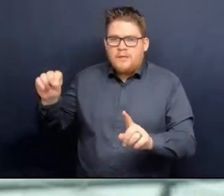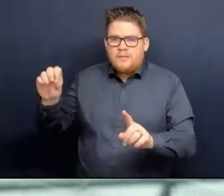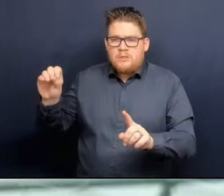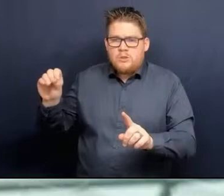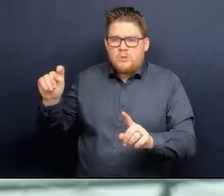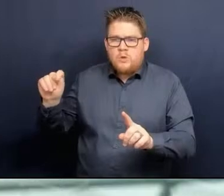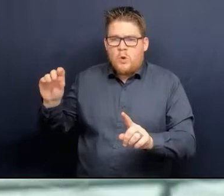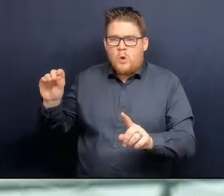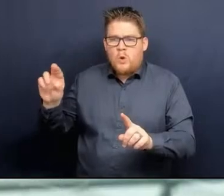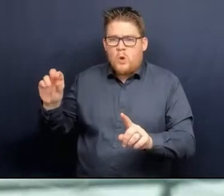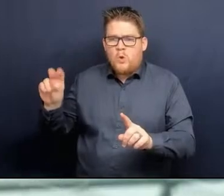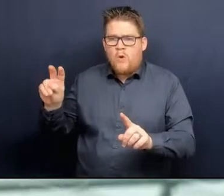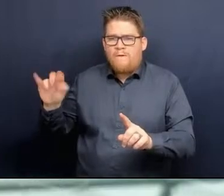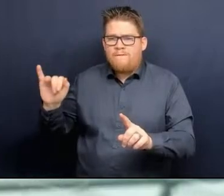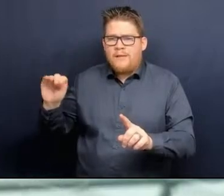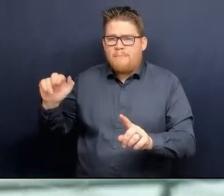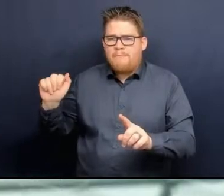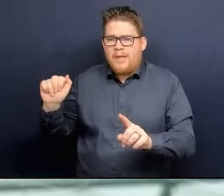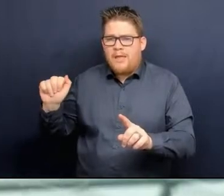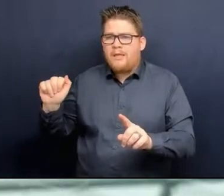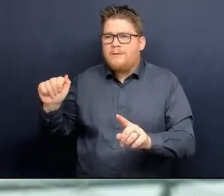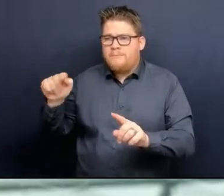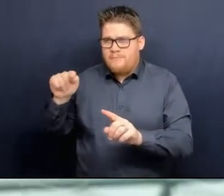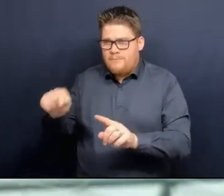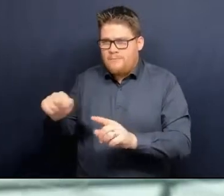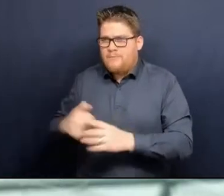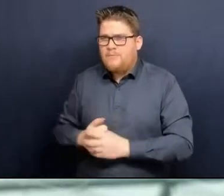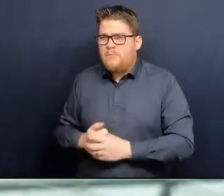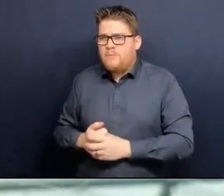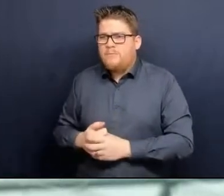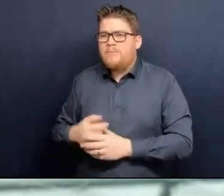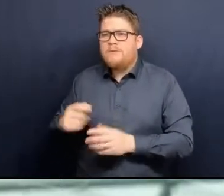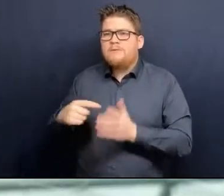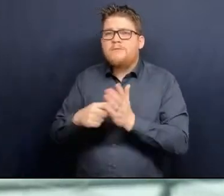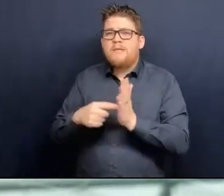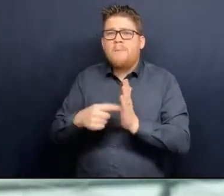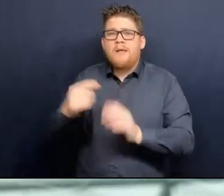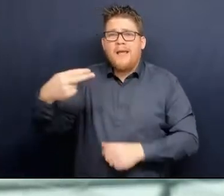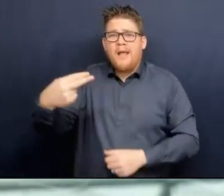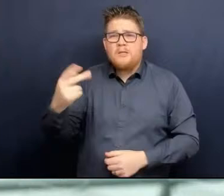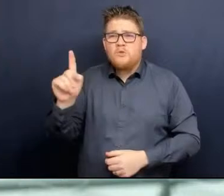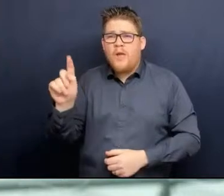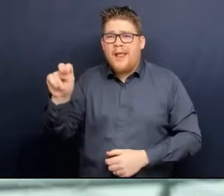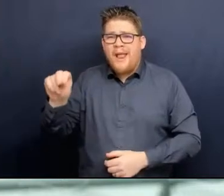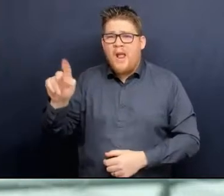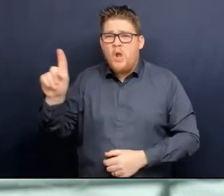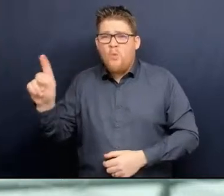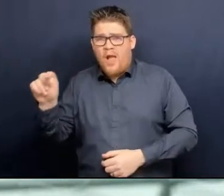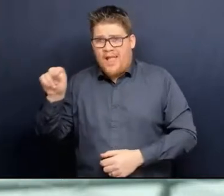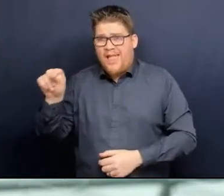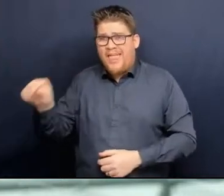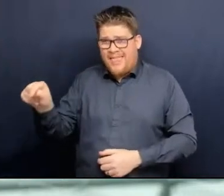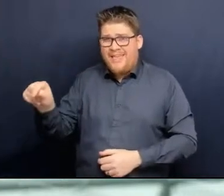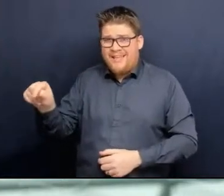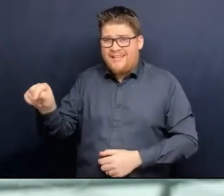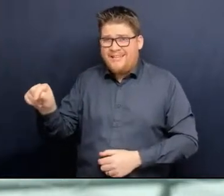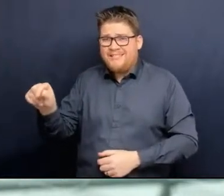with a similar ad driven to what we used for the H one N one influenza vaccine, and it's a